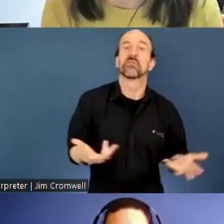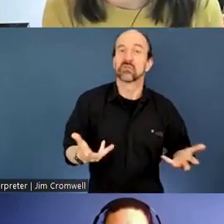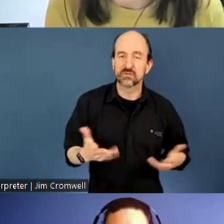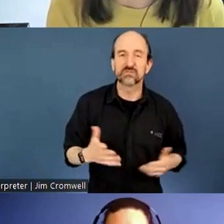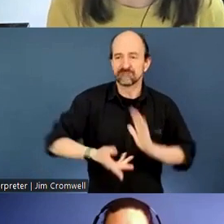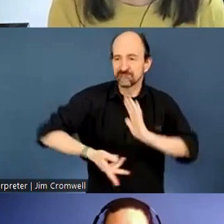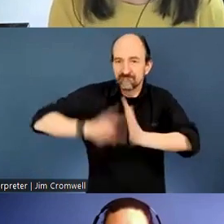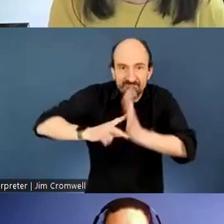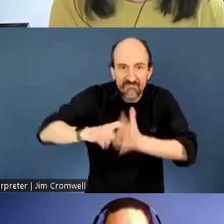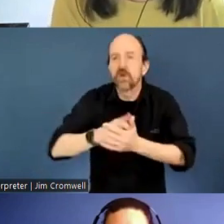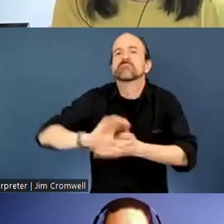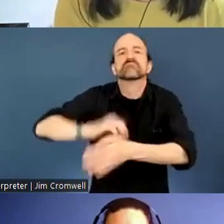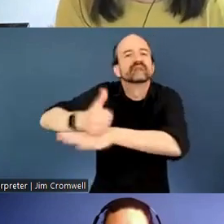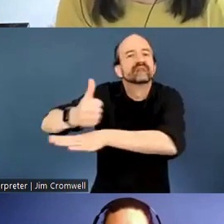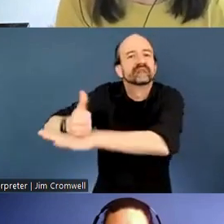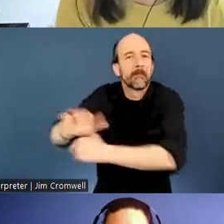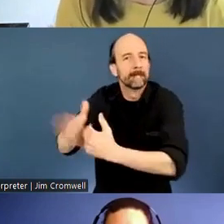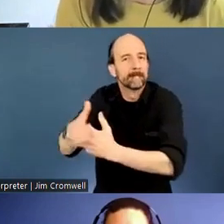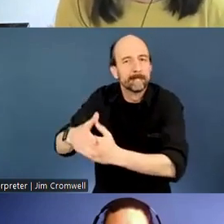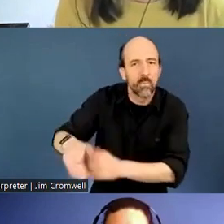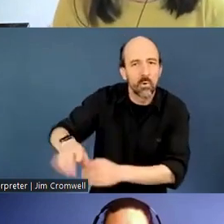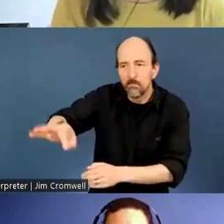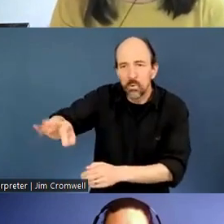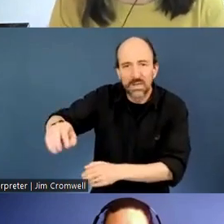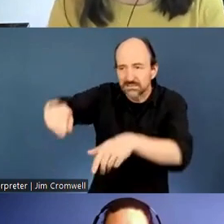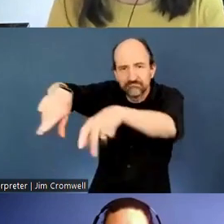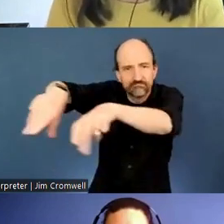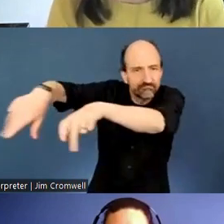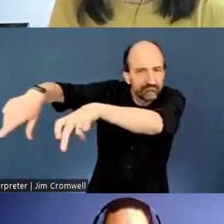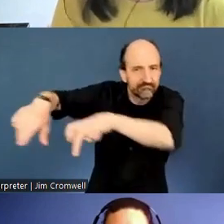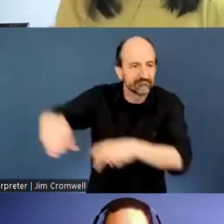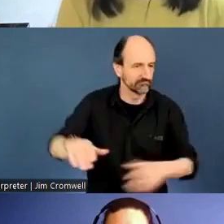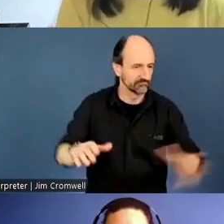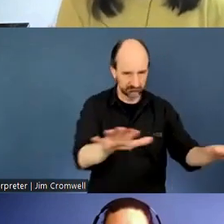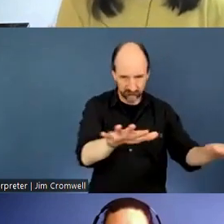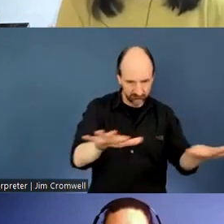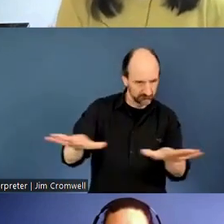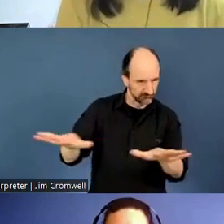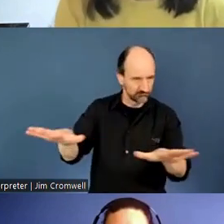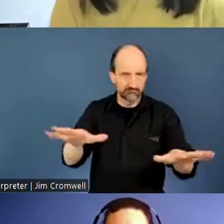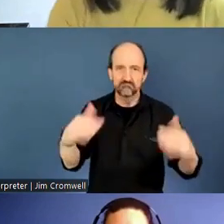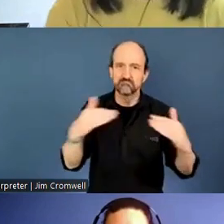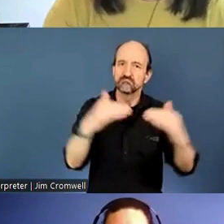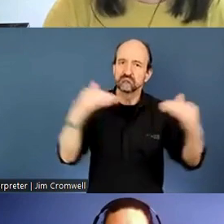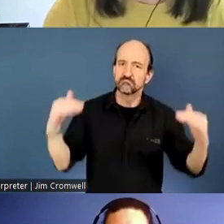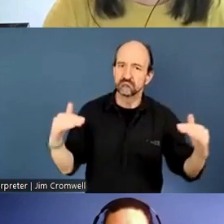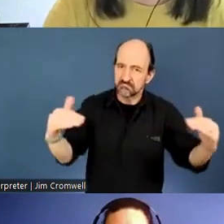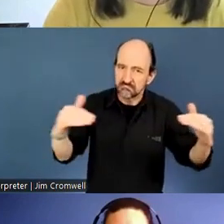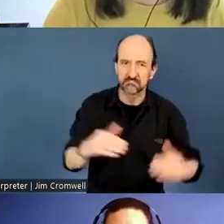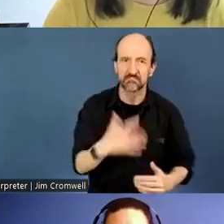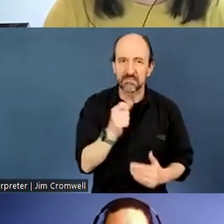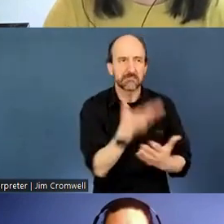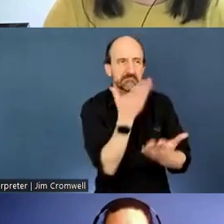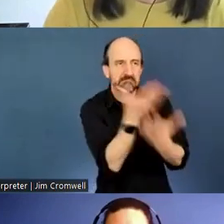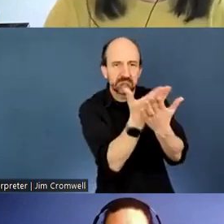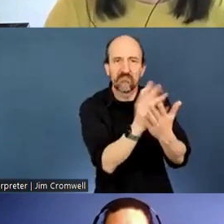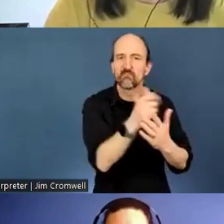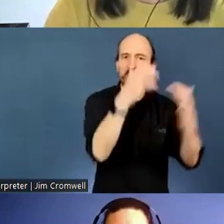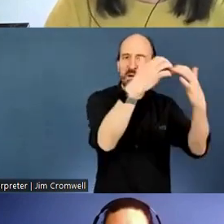more resources with the local government so they could get more material to get more water access points for their